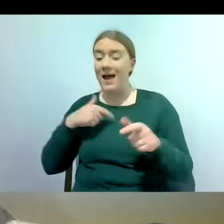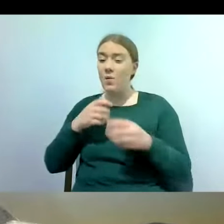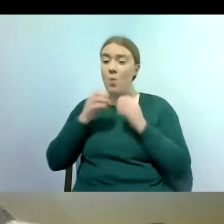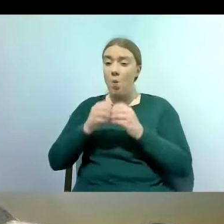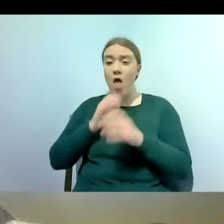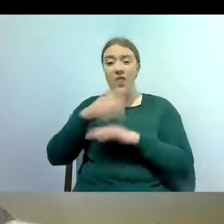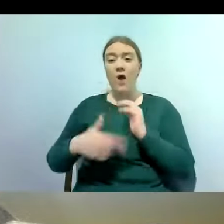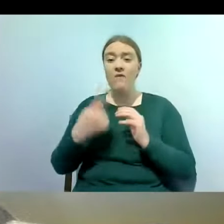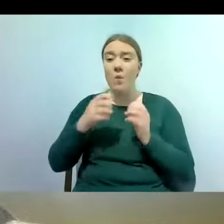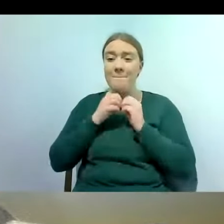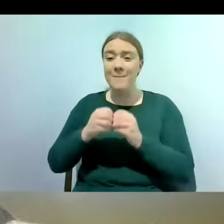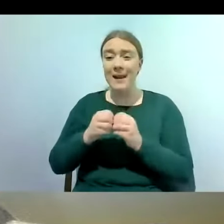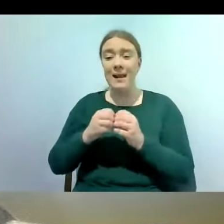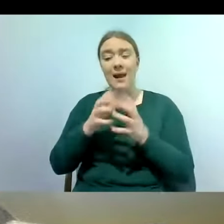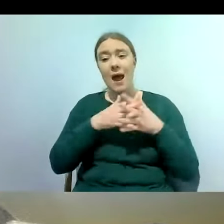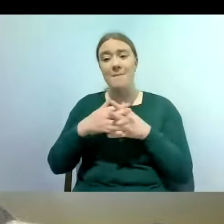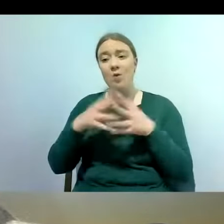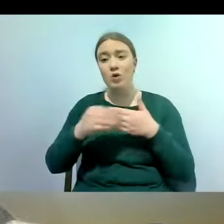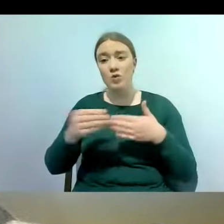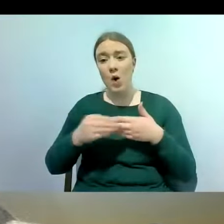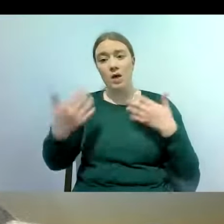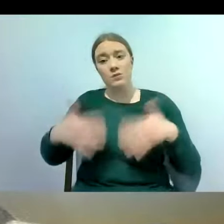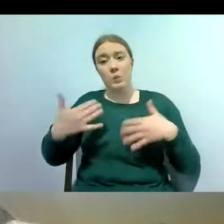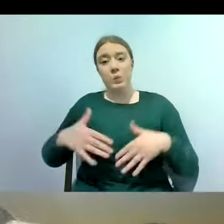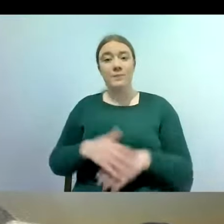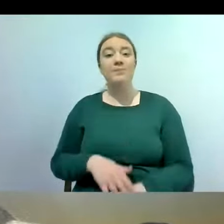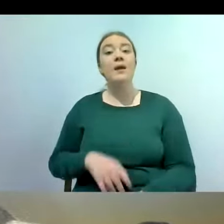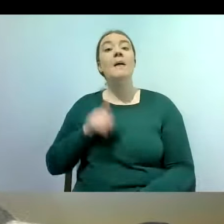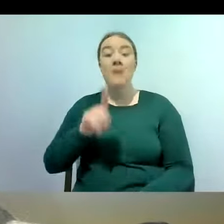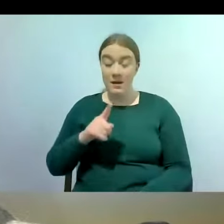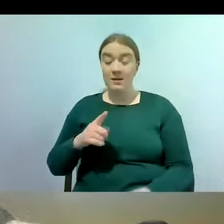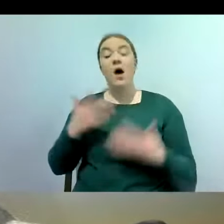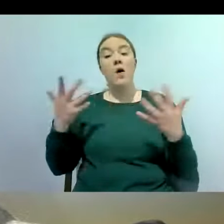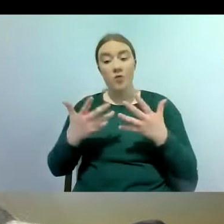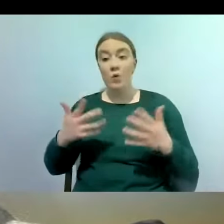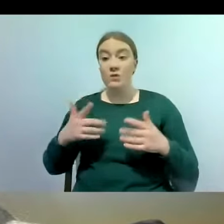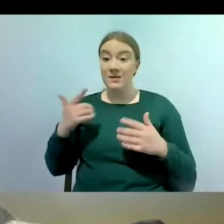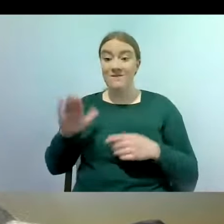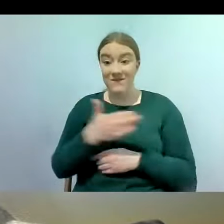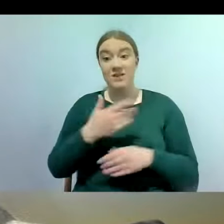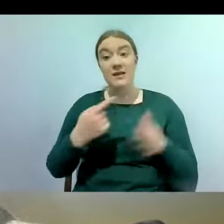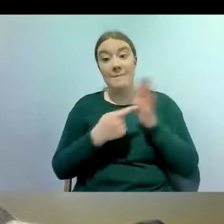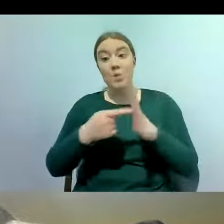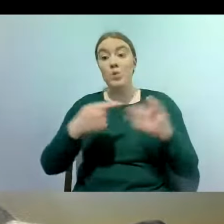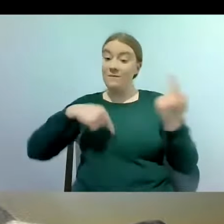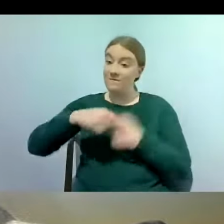beyond their importance for humans migratory fish are incredibly important for ecosystems